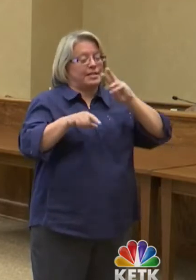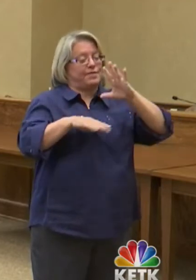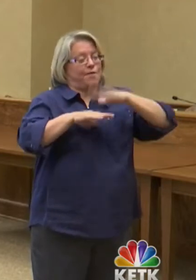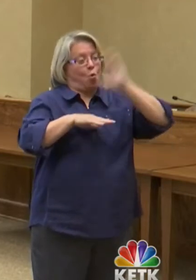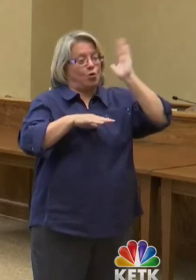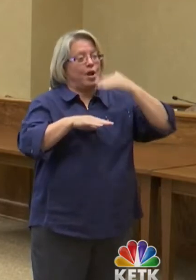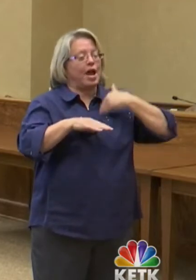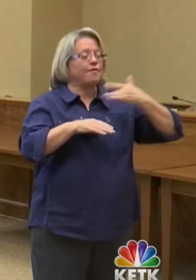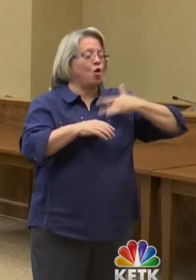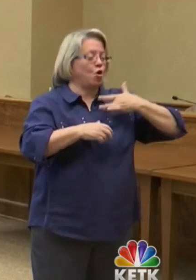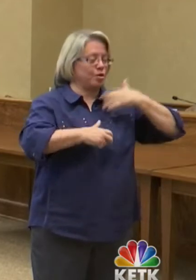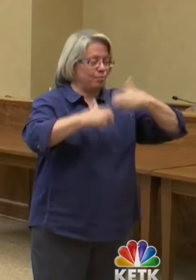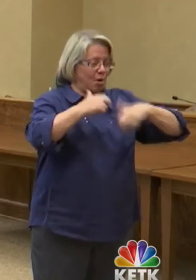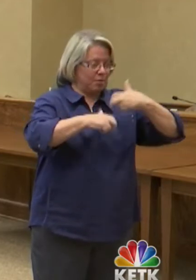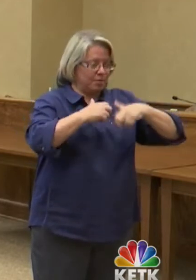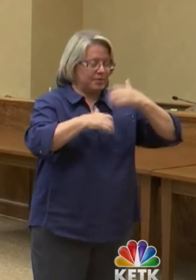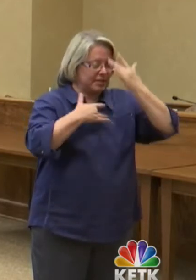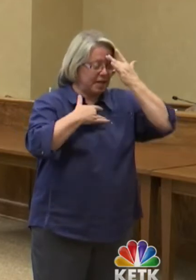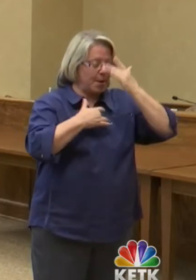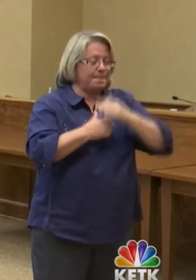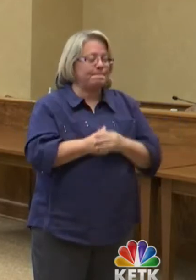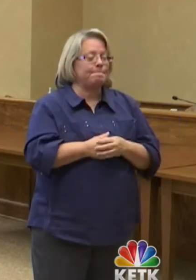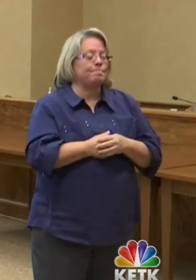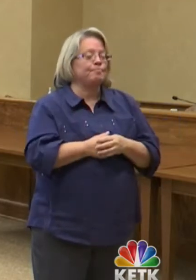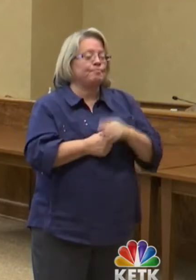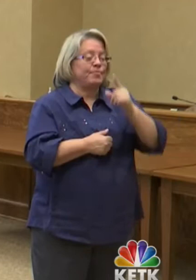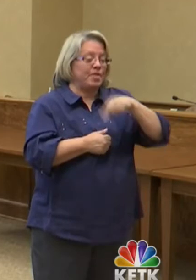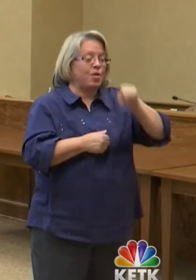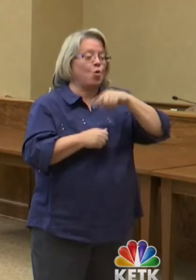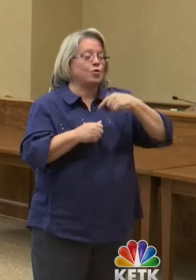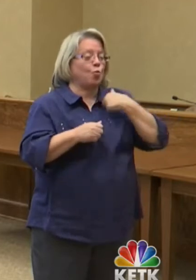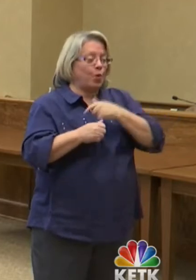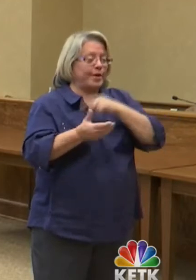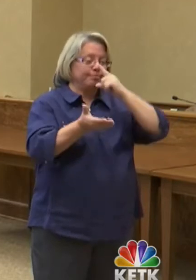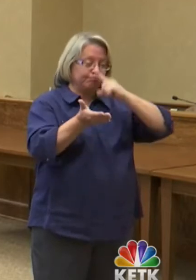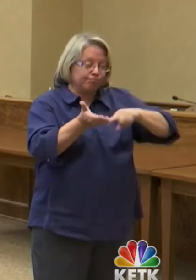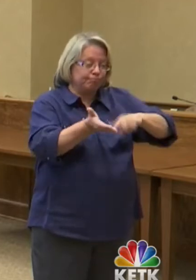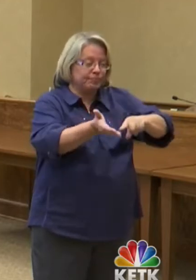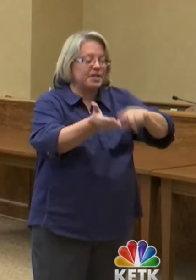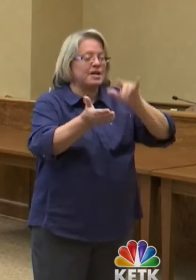ALMOST 35 HAD CHRONIC LUNG DISEASE ALMOST 30 PERCENT HAVE DIABETES.